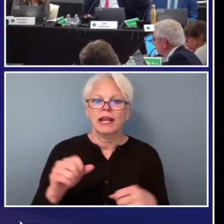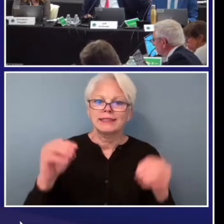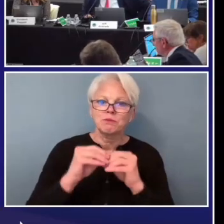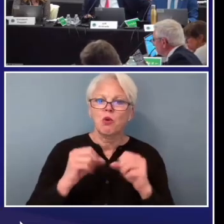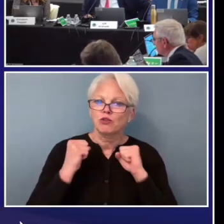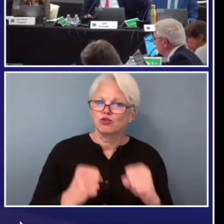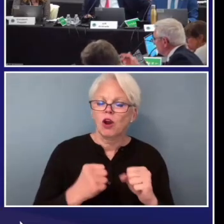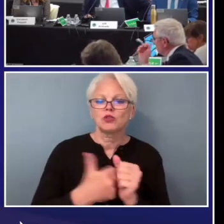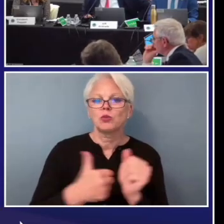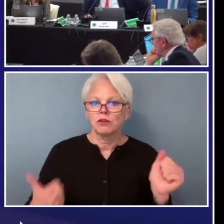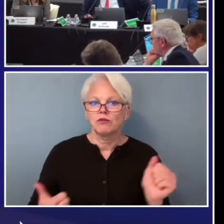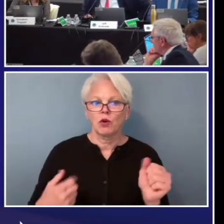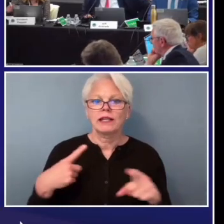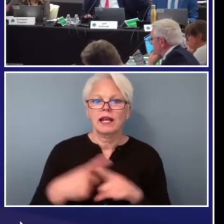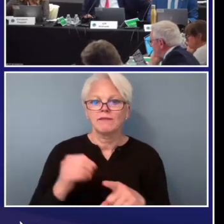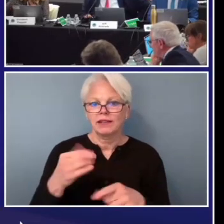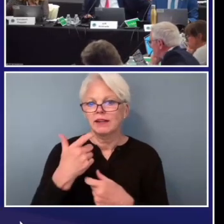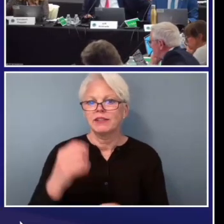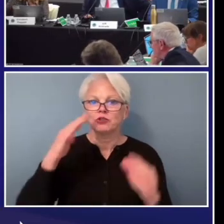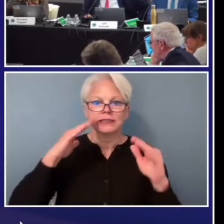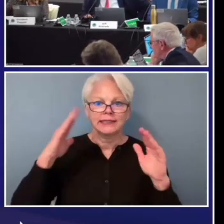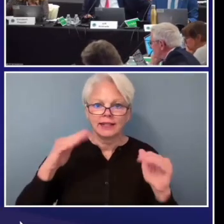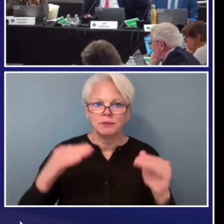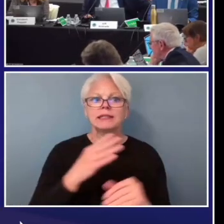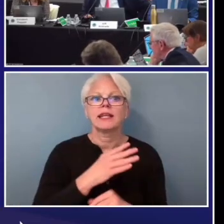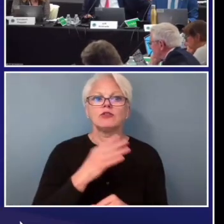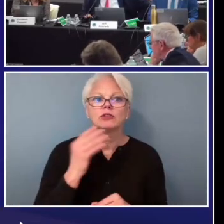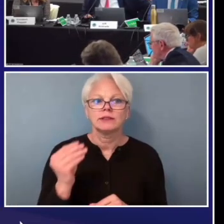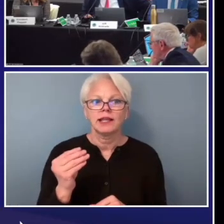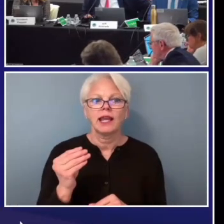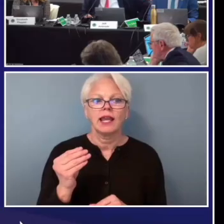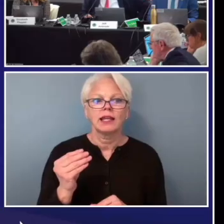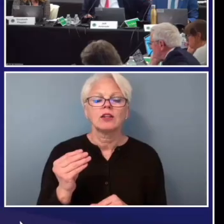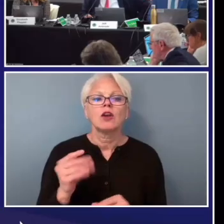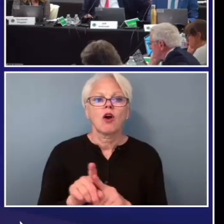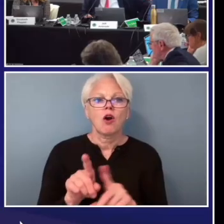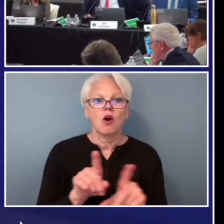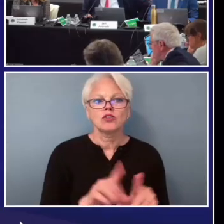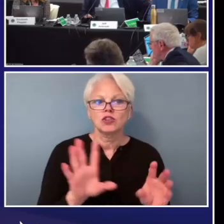of interest, expectations, and, um, we also clarify and,